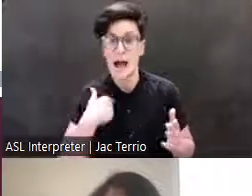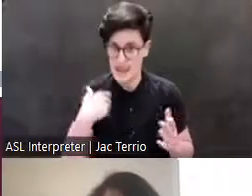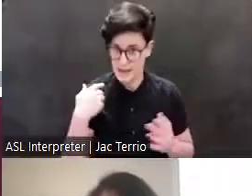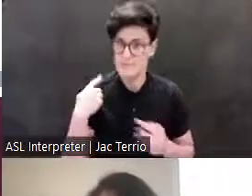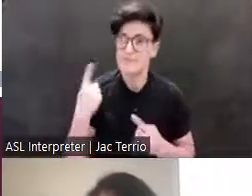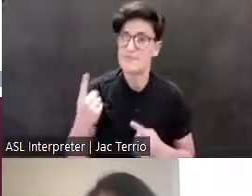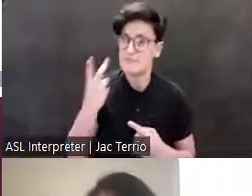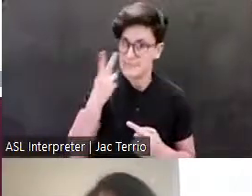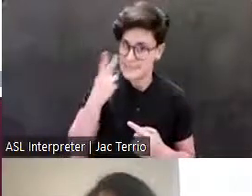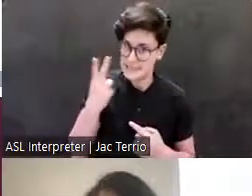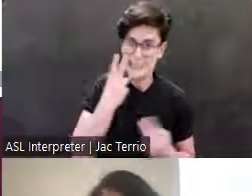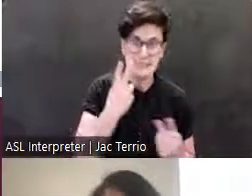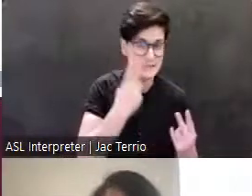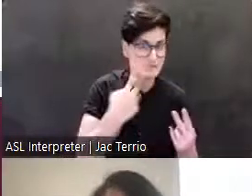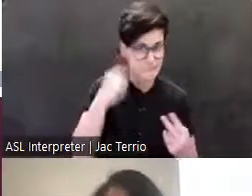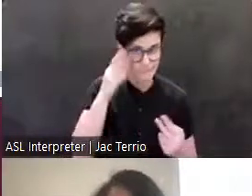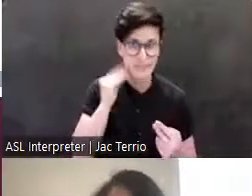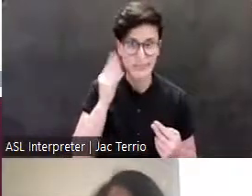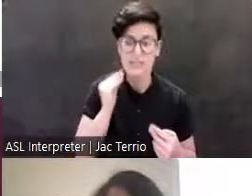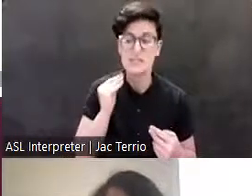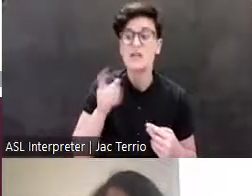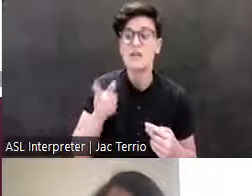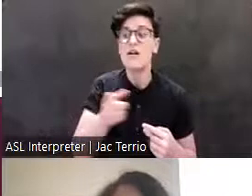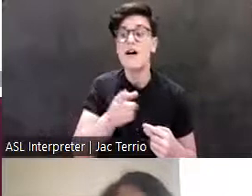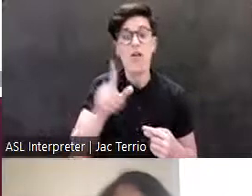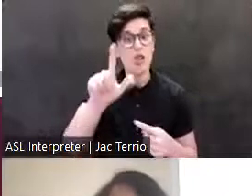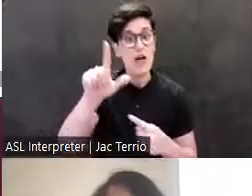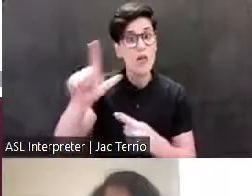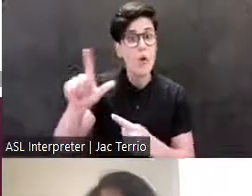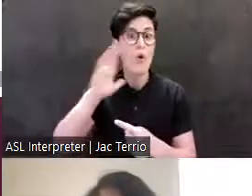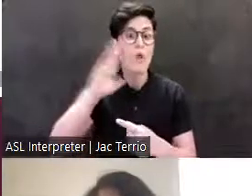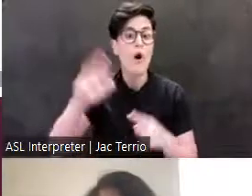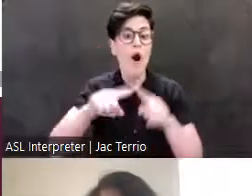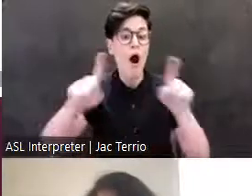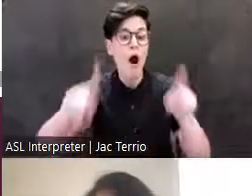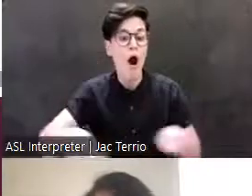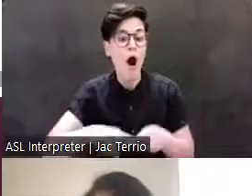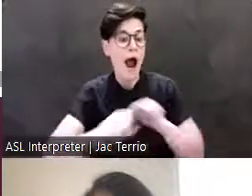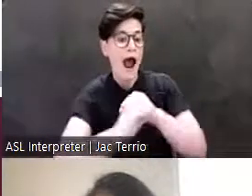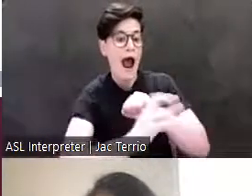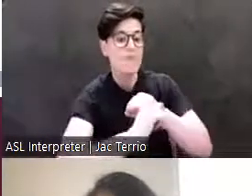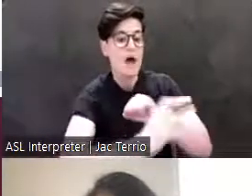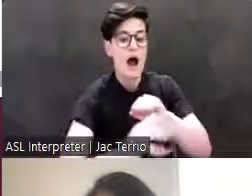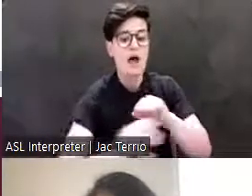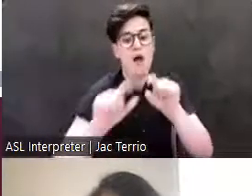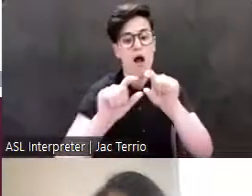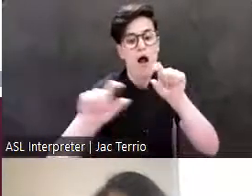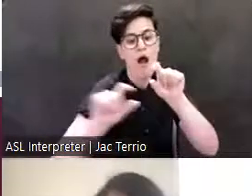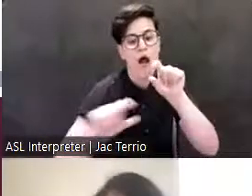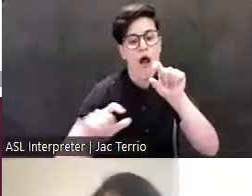something in the advertisement that says like, you know, people who don't speak English are